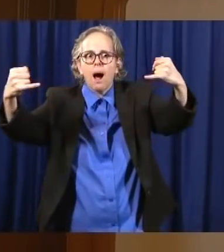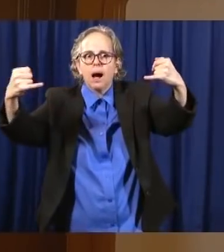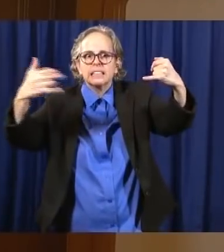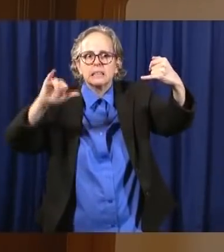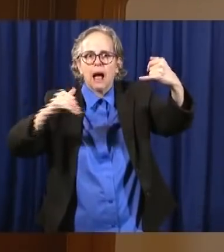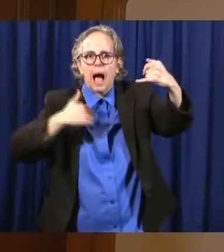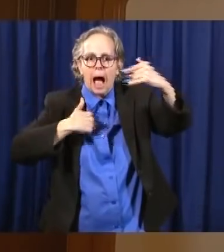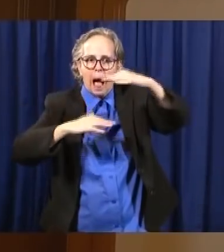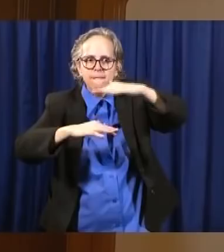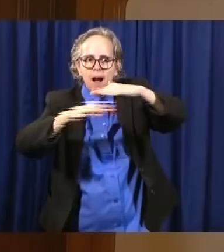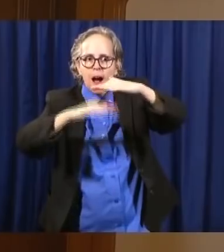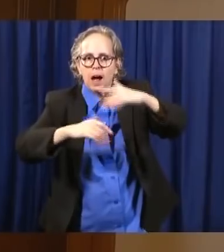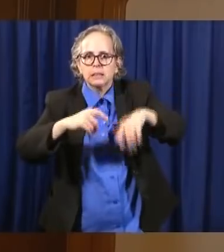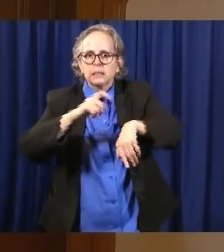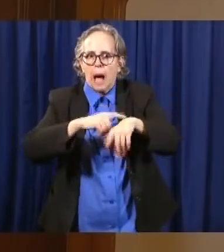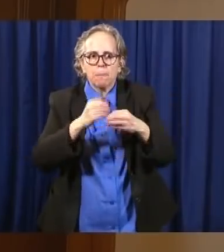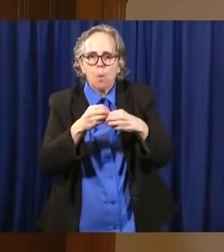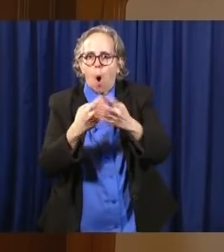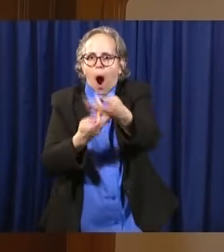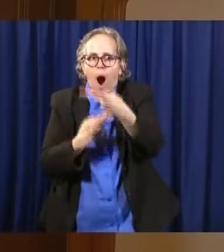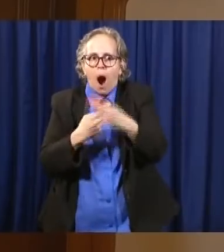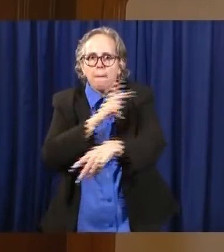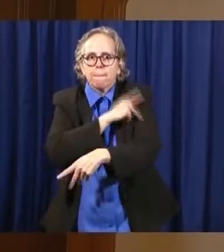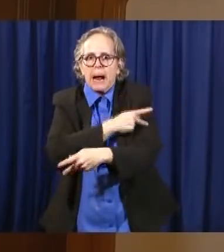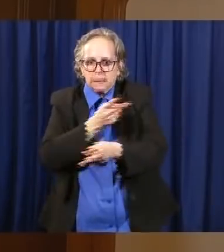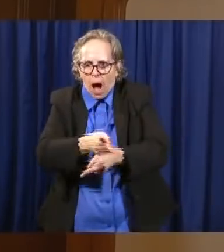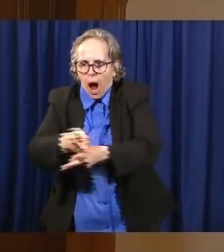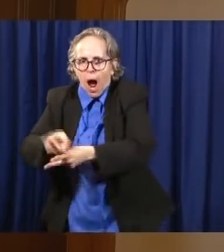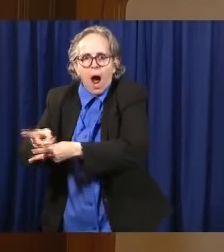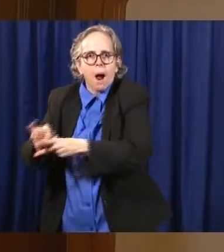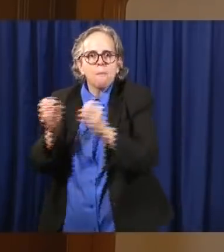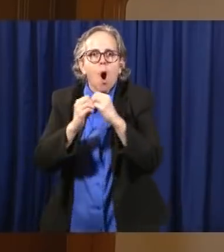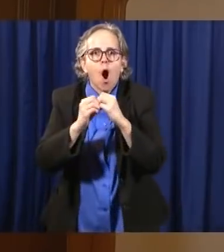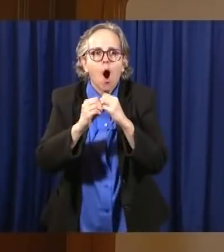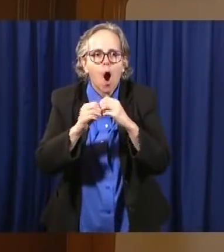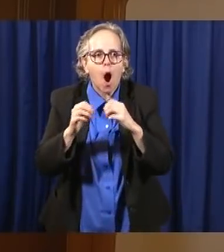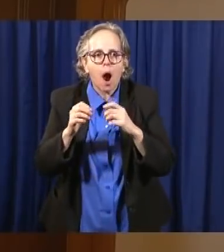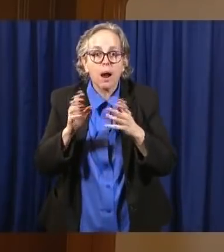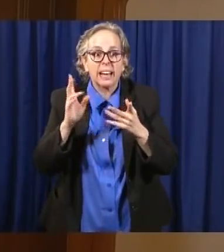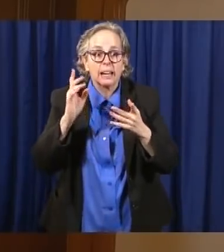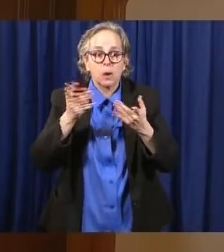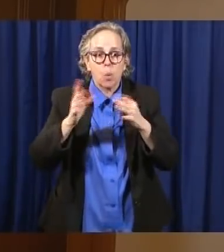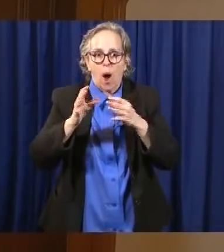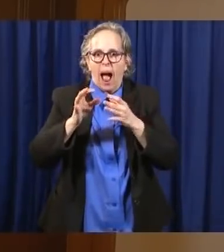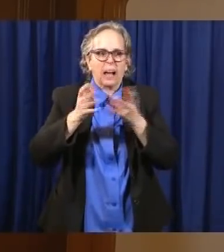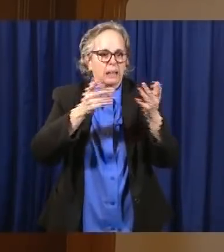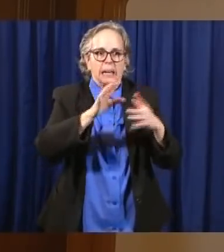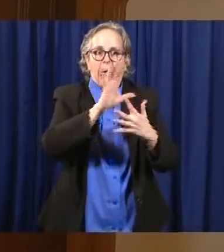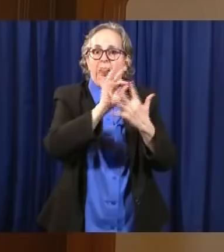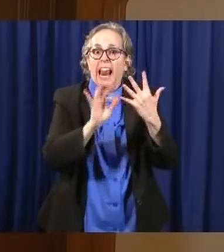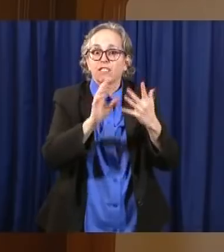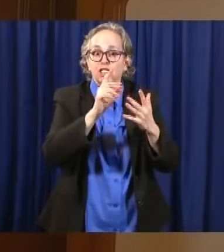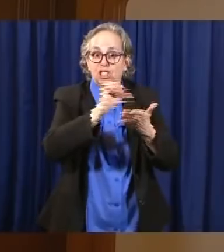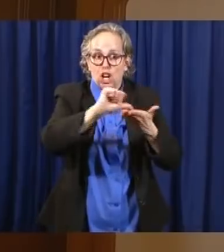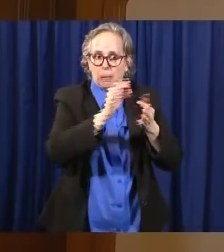HERE IN OHIO RIGHT NOW THE GOOD NEWS THAT WE STILL HAVE CAPACITY IN OUR HOSPITALS FROM